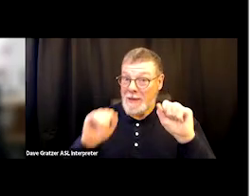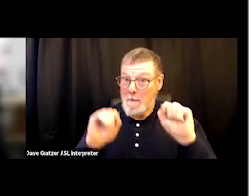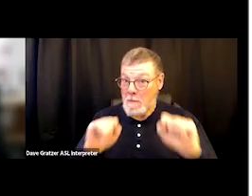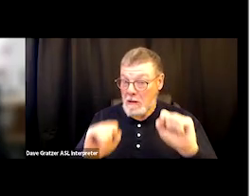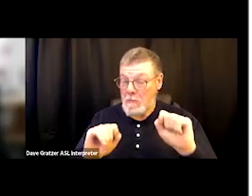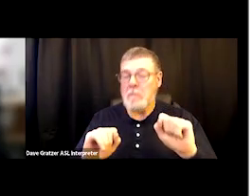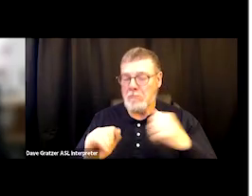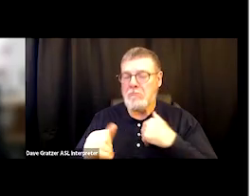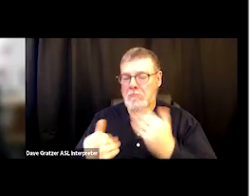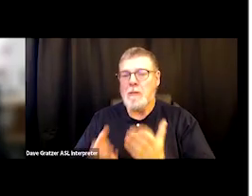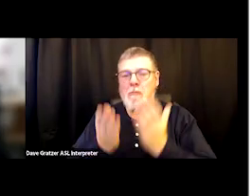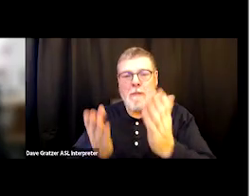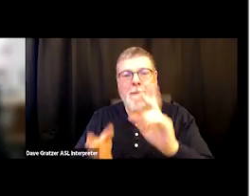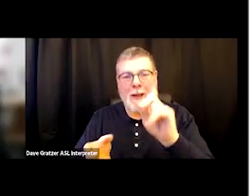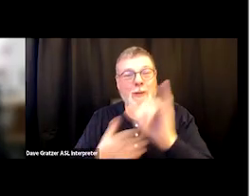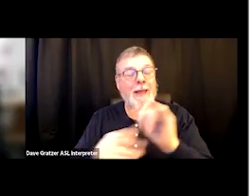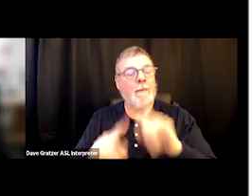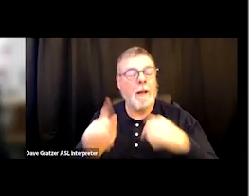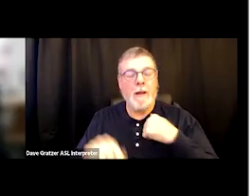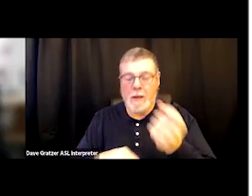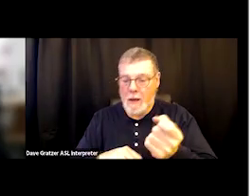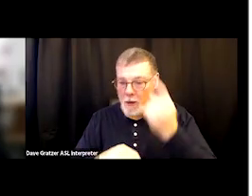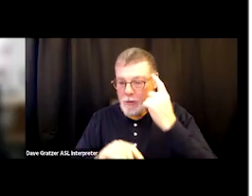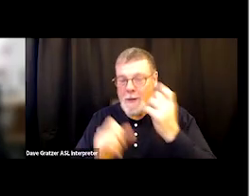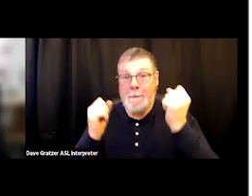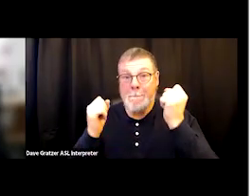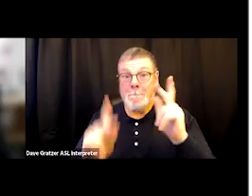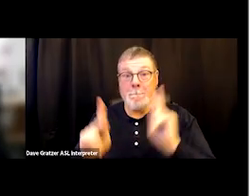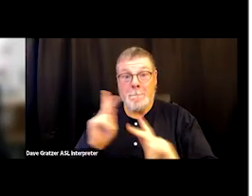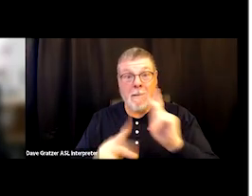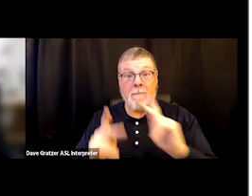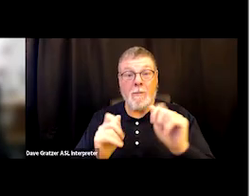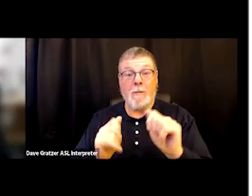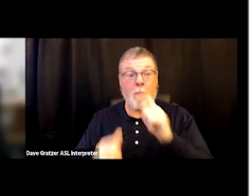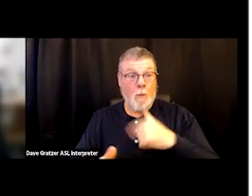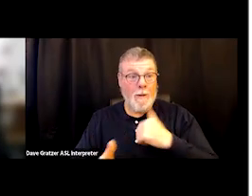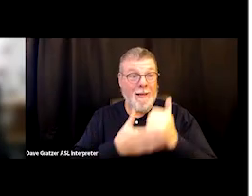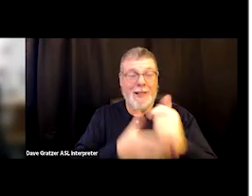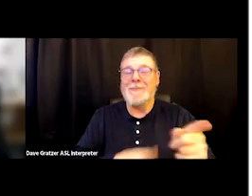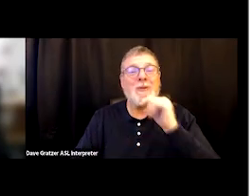But we also understand that a lot of people that we're helping with SOAR do not have the resources